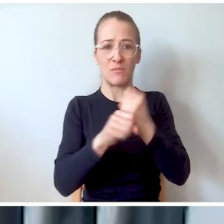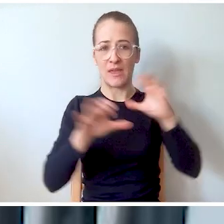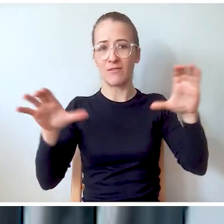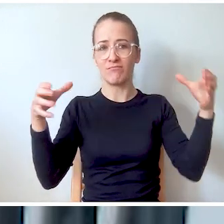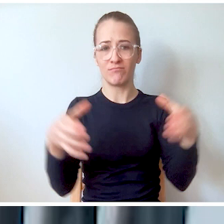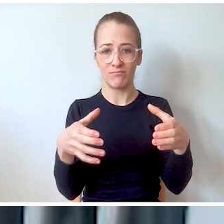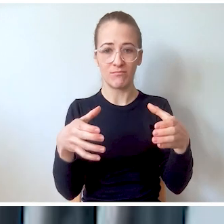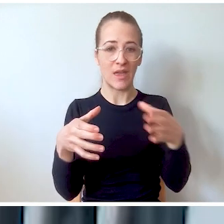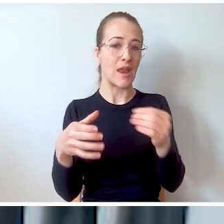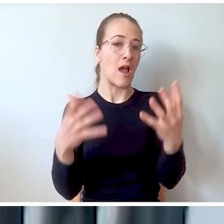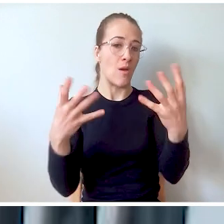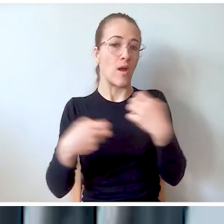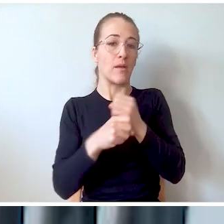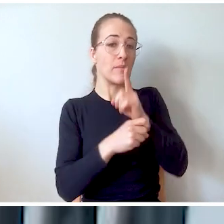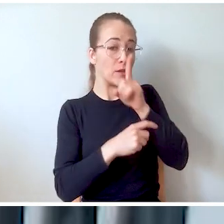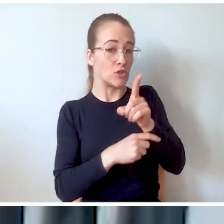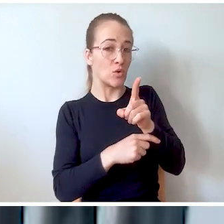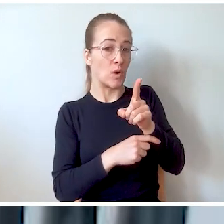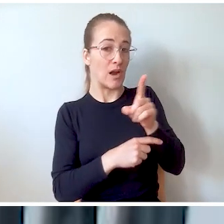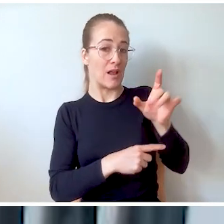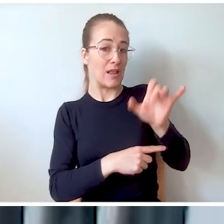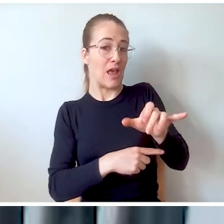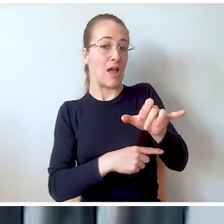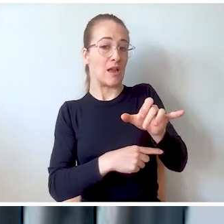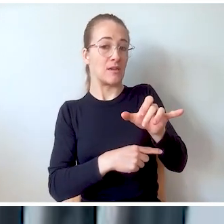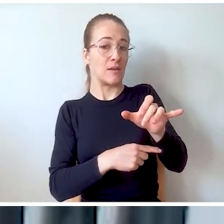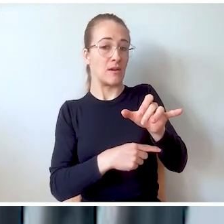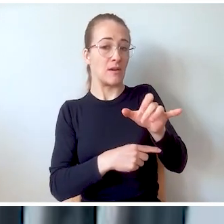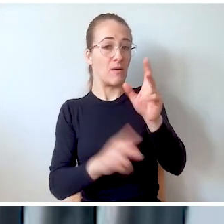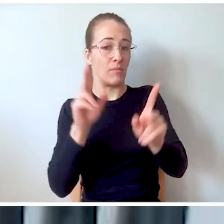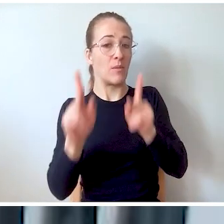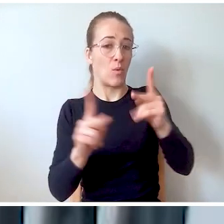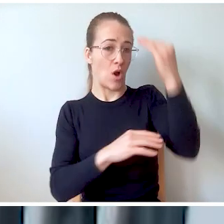And I wanted to make sure that that was, that people were aware of that.